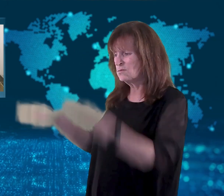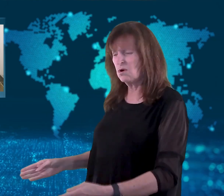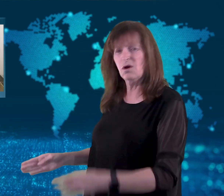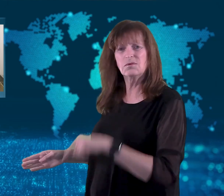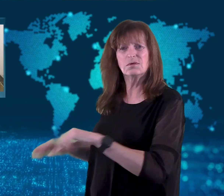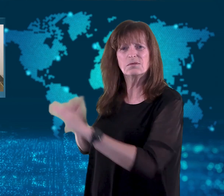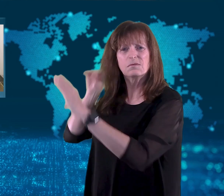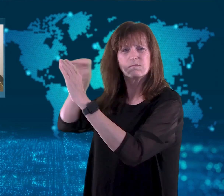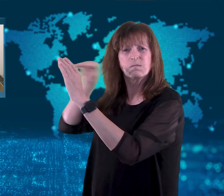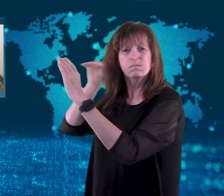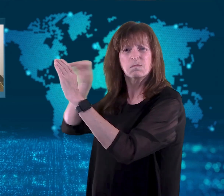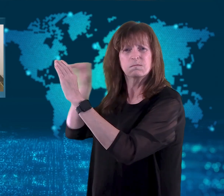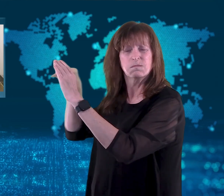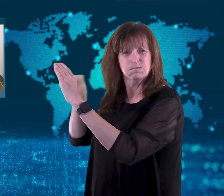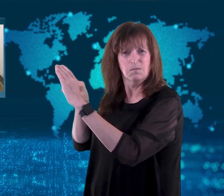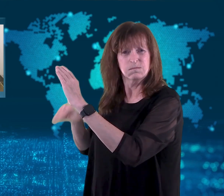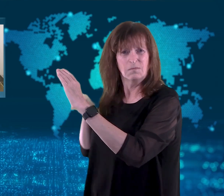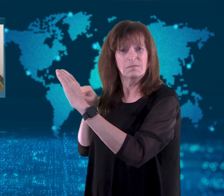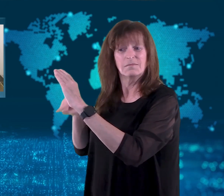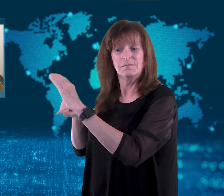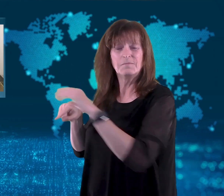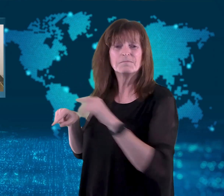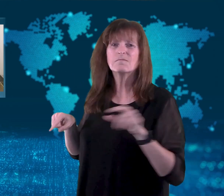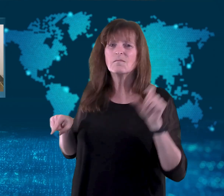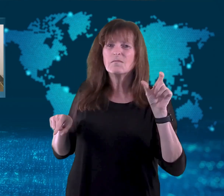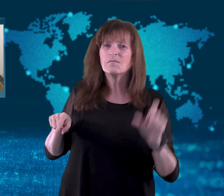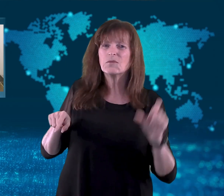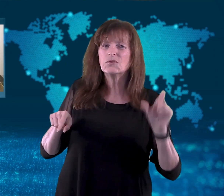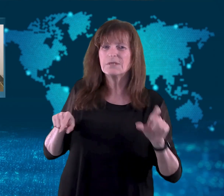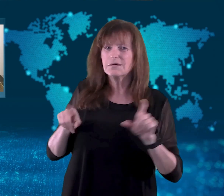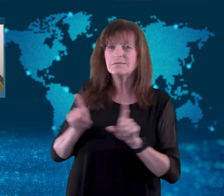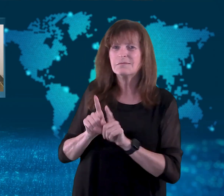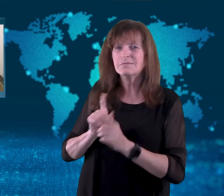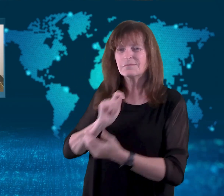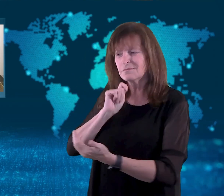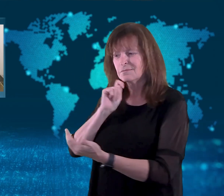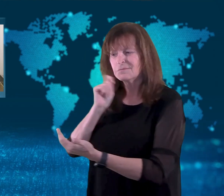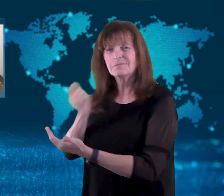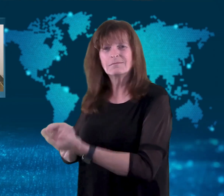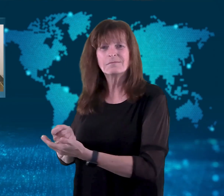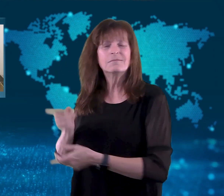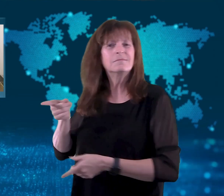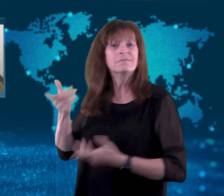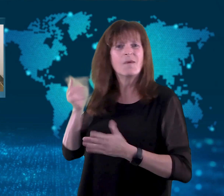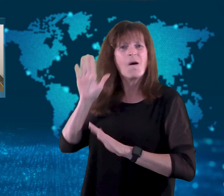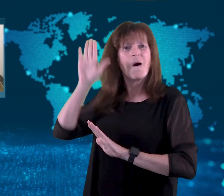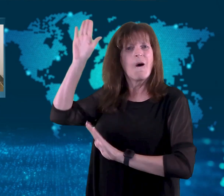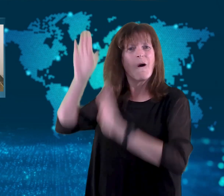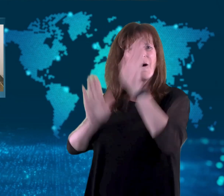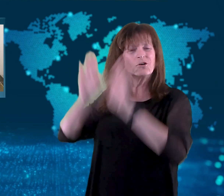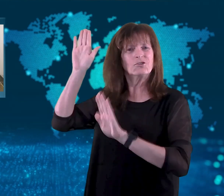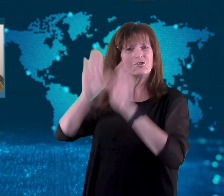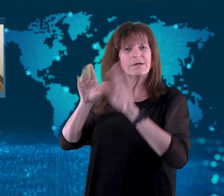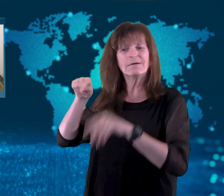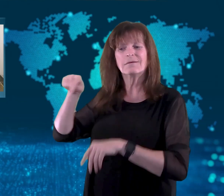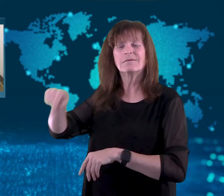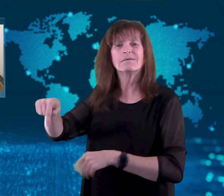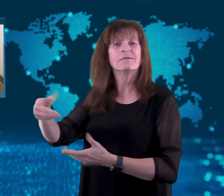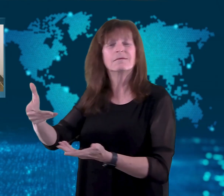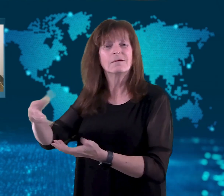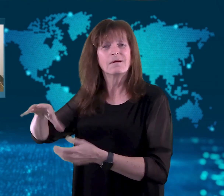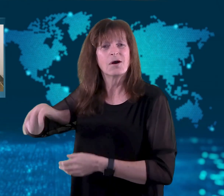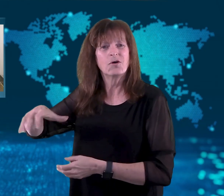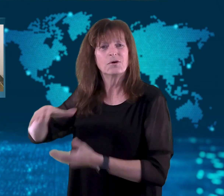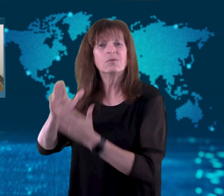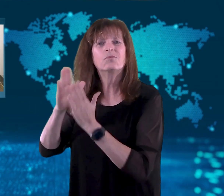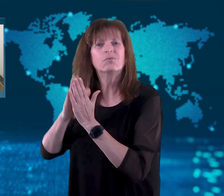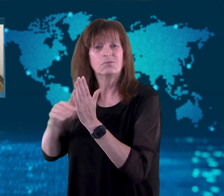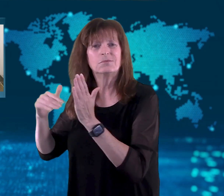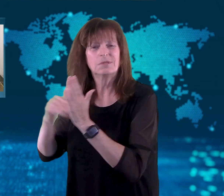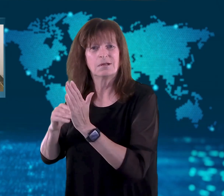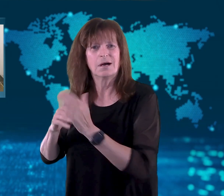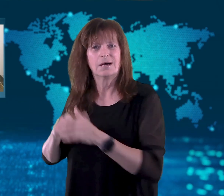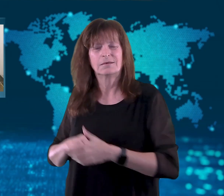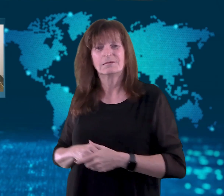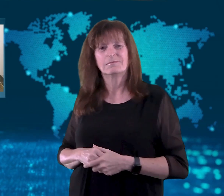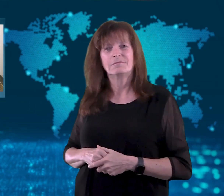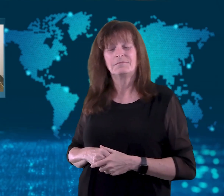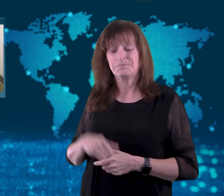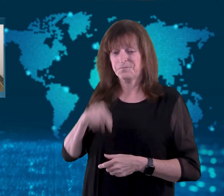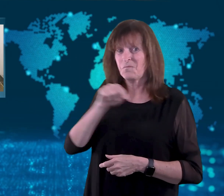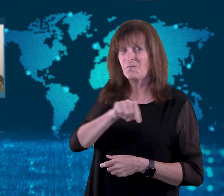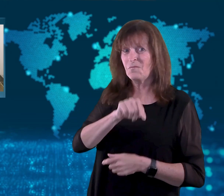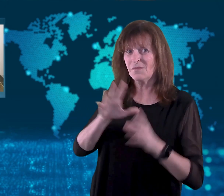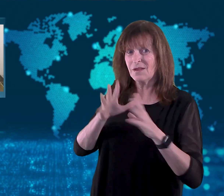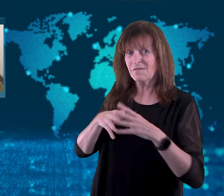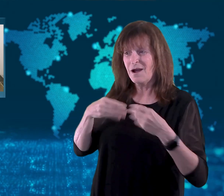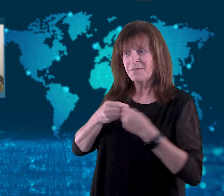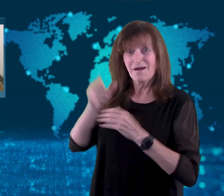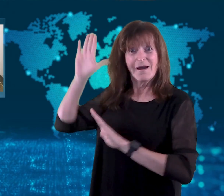The suitcases were found in a storage unit, purchased in an auction in New Zealand.